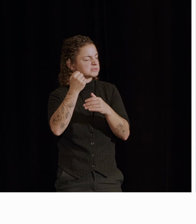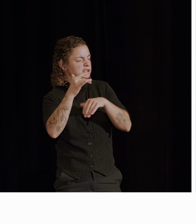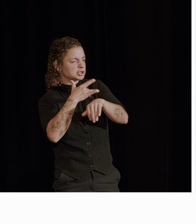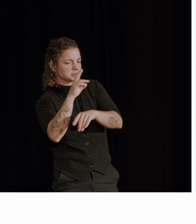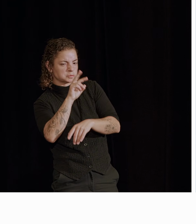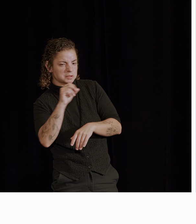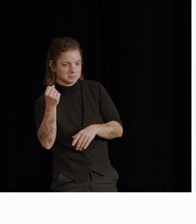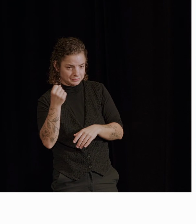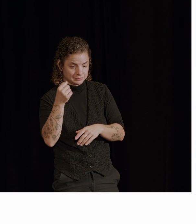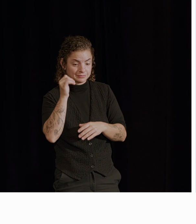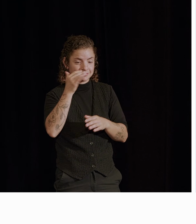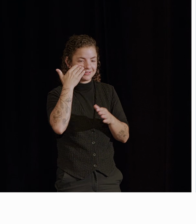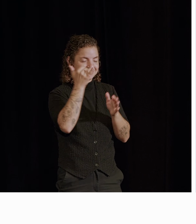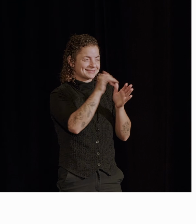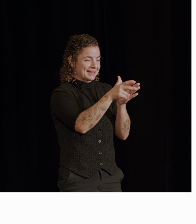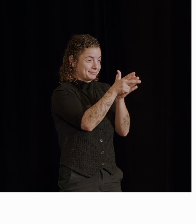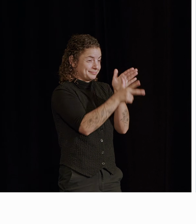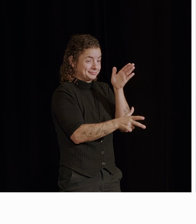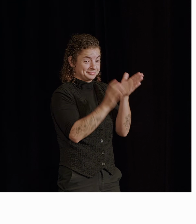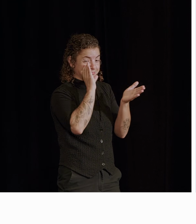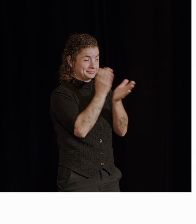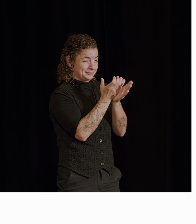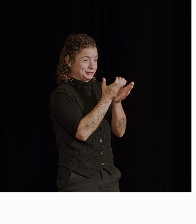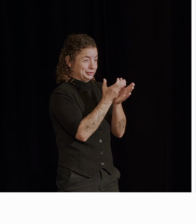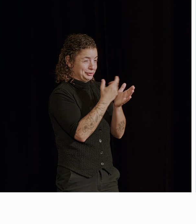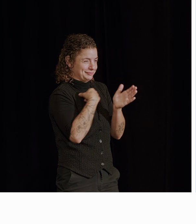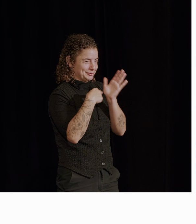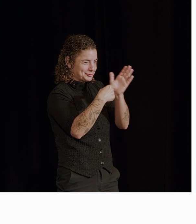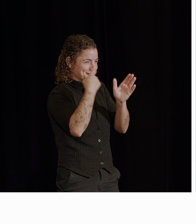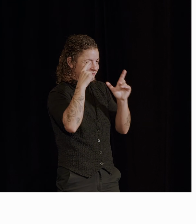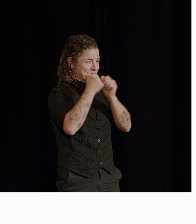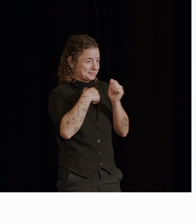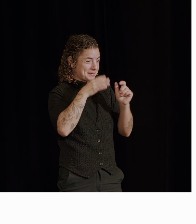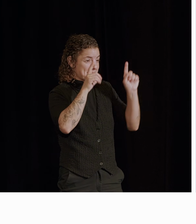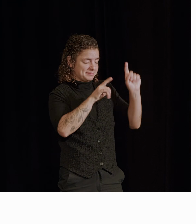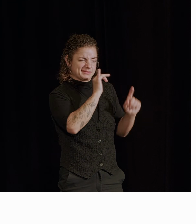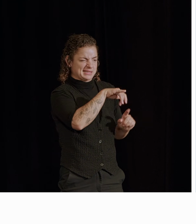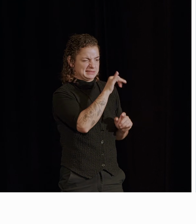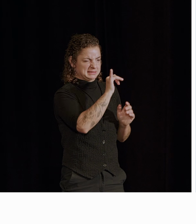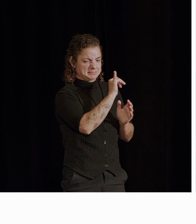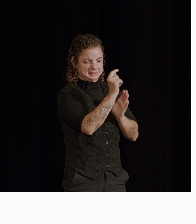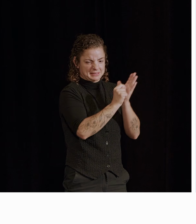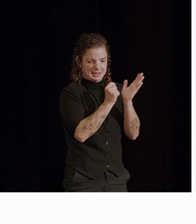technology was moving at a breathtaking speed. The vision from our friends in Redmond,